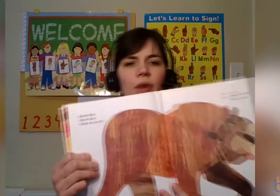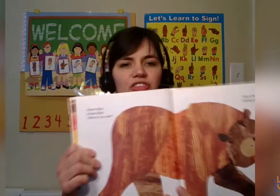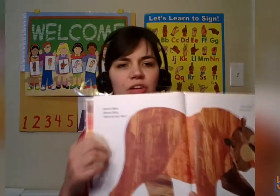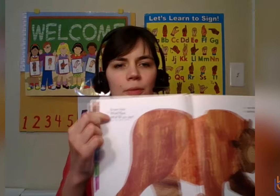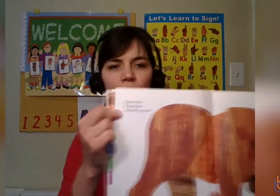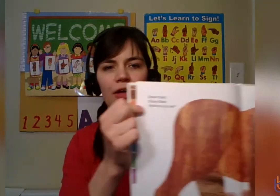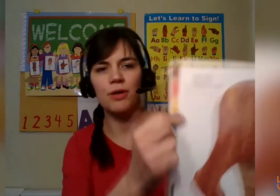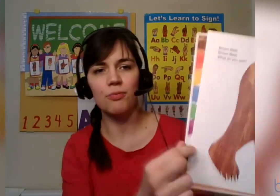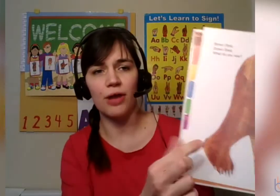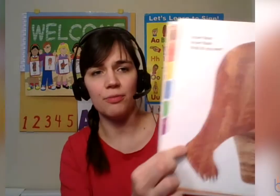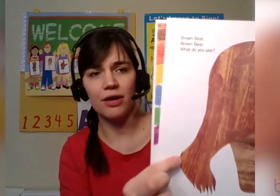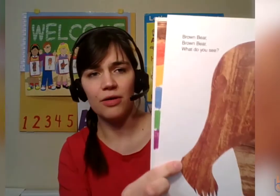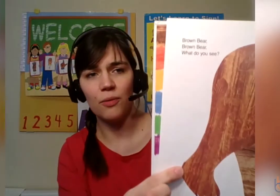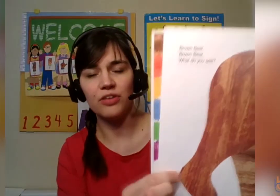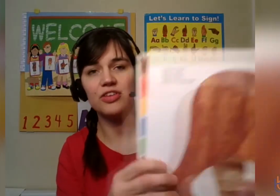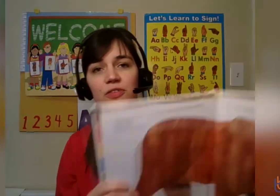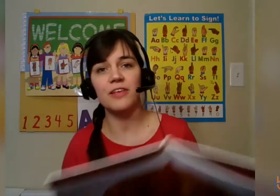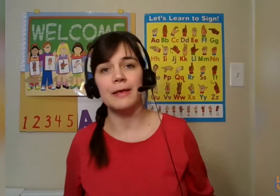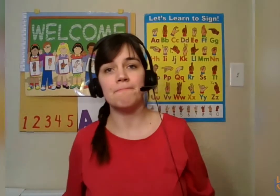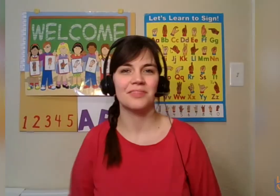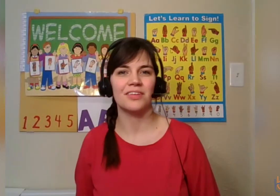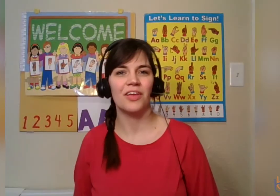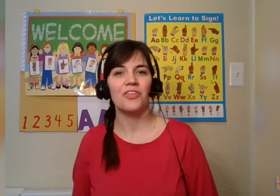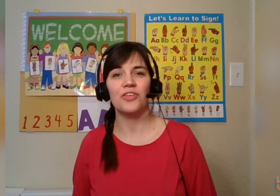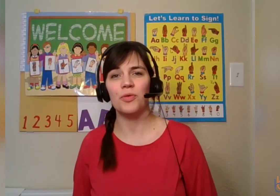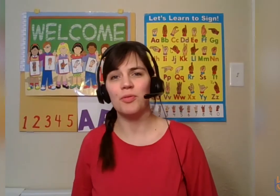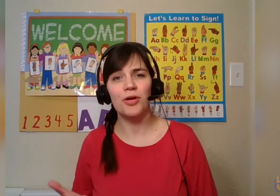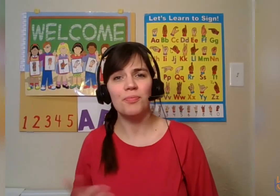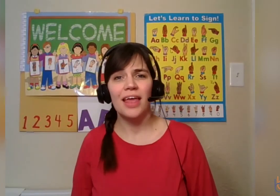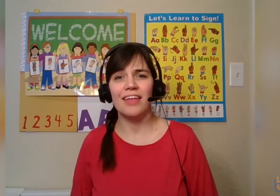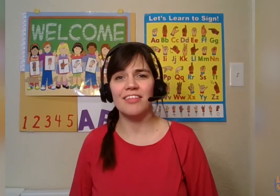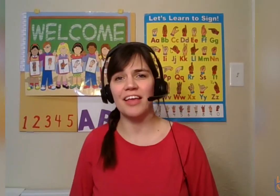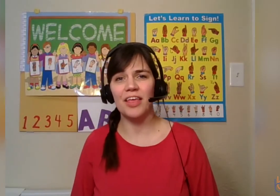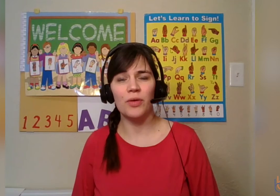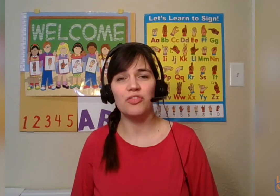question, "Brown bear, brown bear, what do you see?" So remember, in sign language we